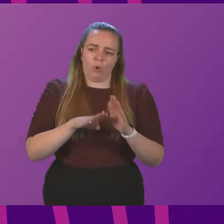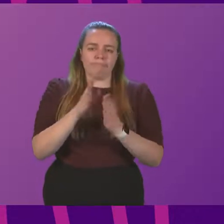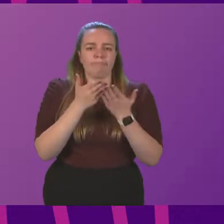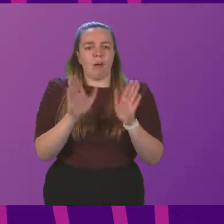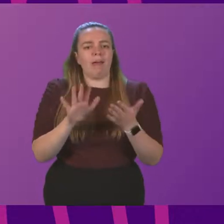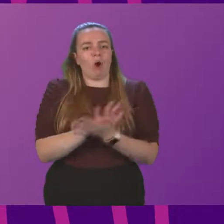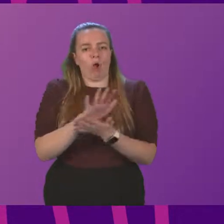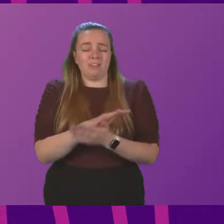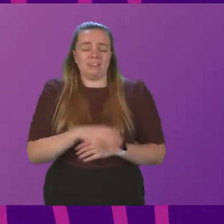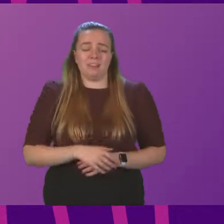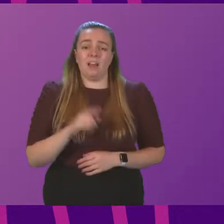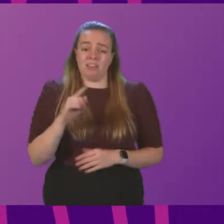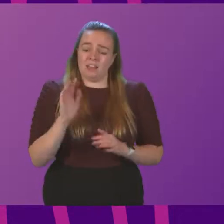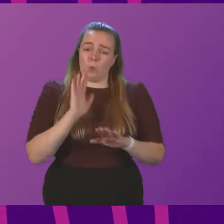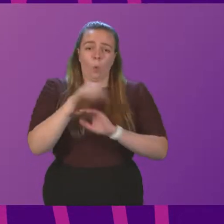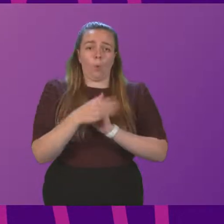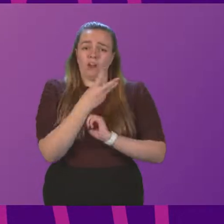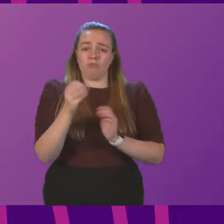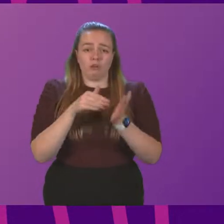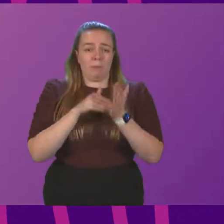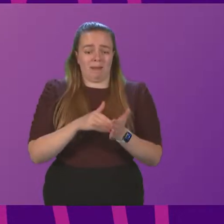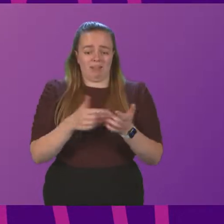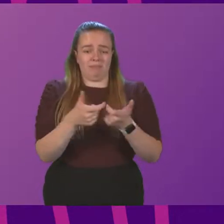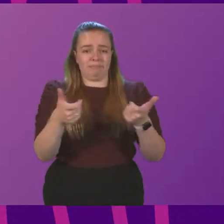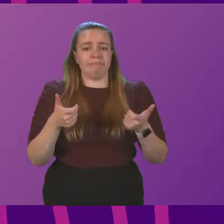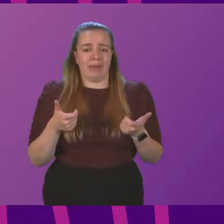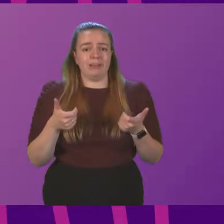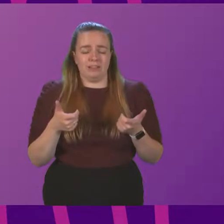That is over and above the £300 million package of measures, which is largely focused